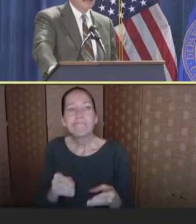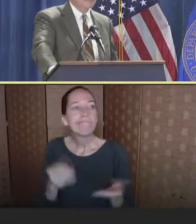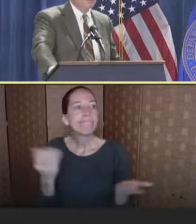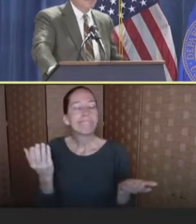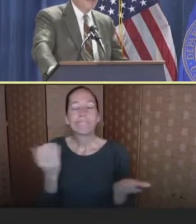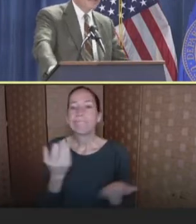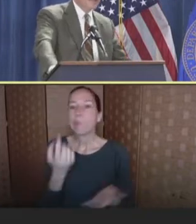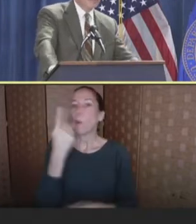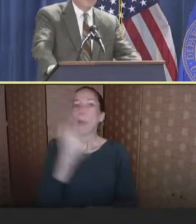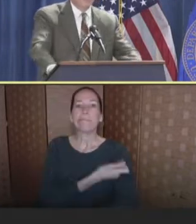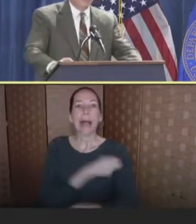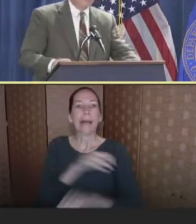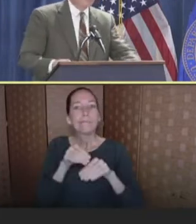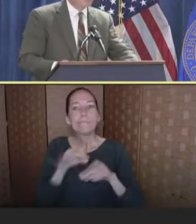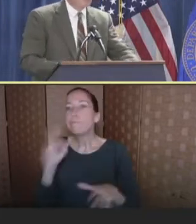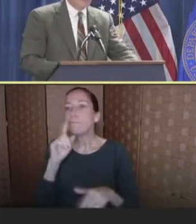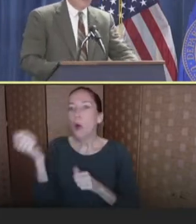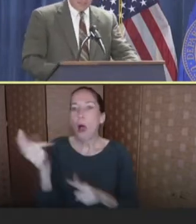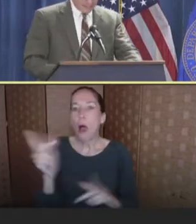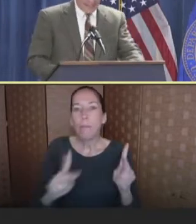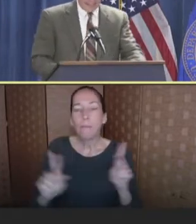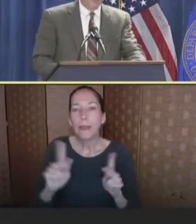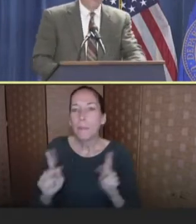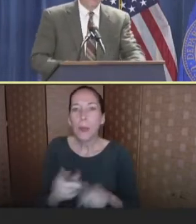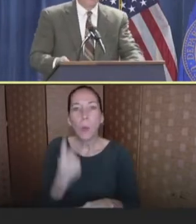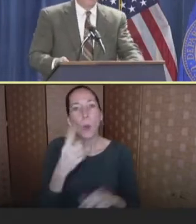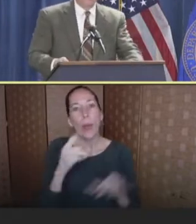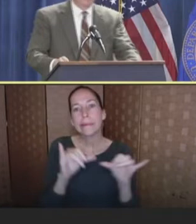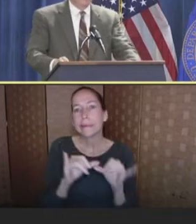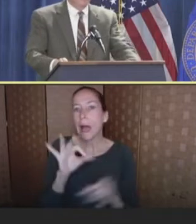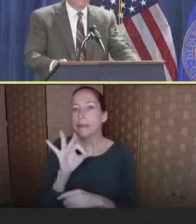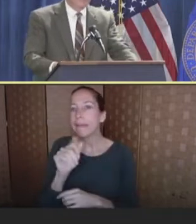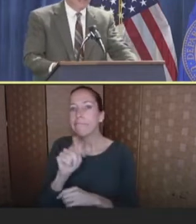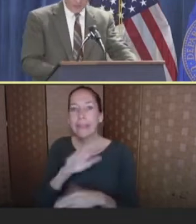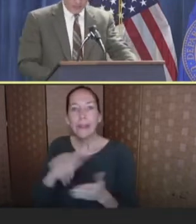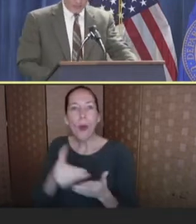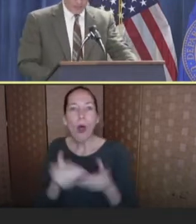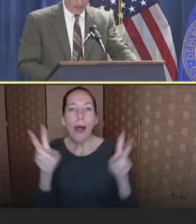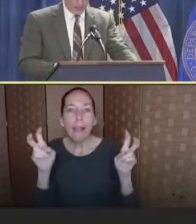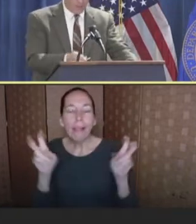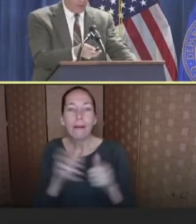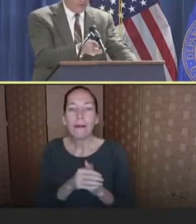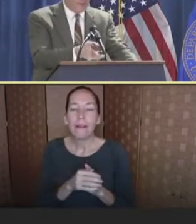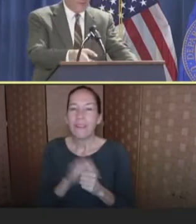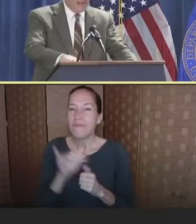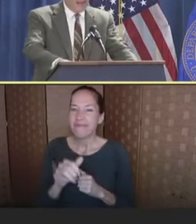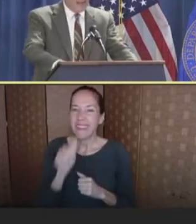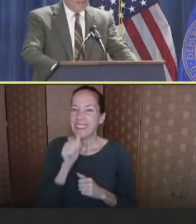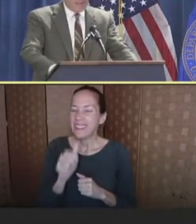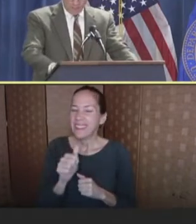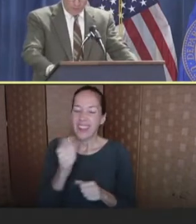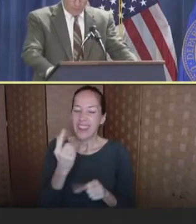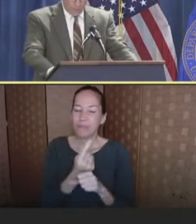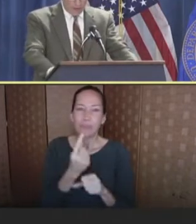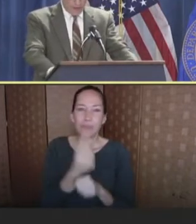And it has become increasingly evident that that's inadequate to address the challenge we have before us.